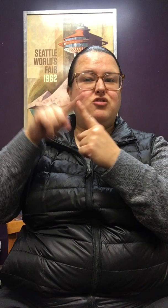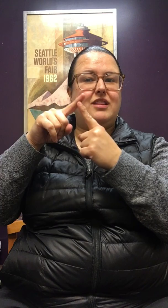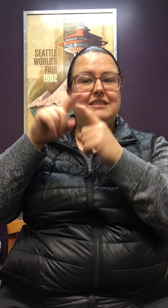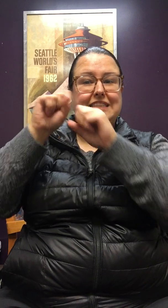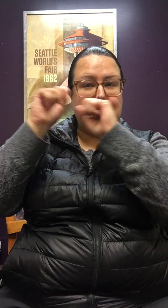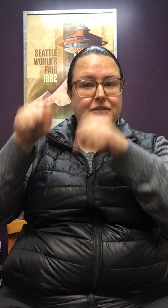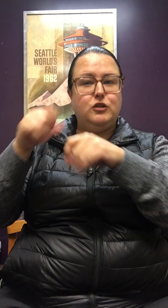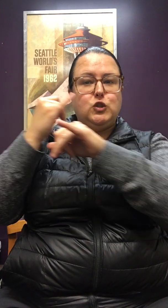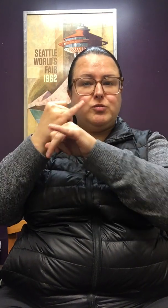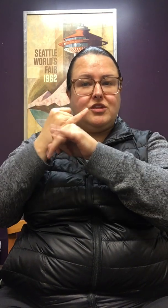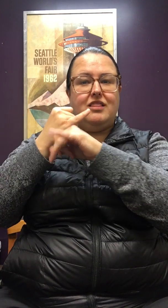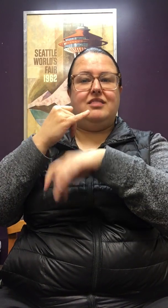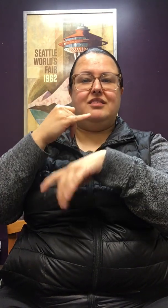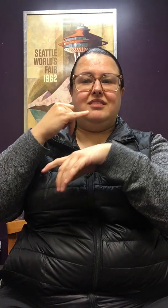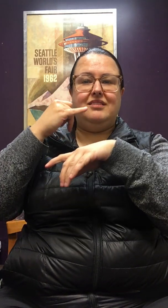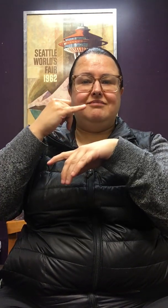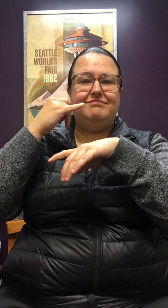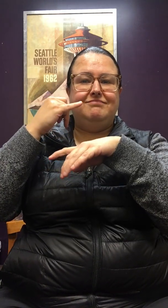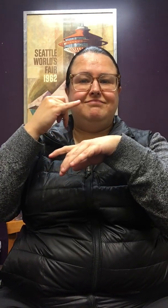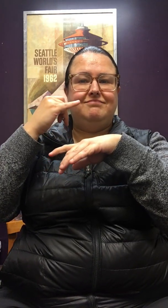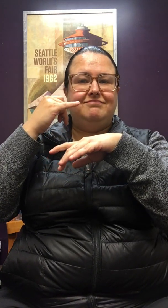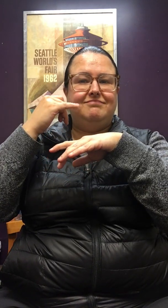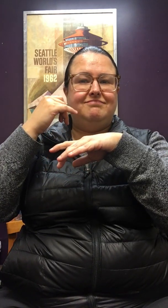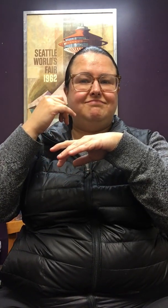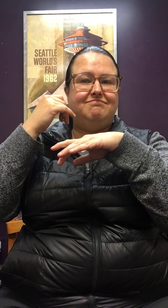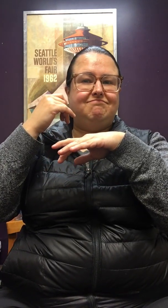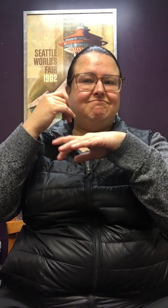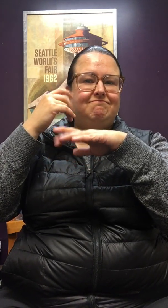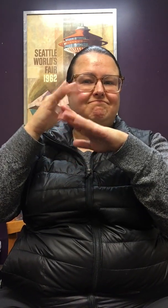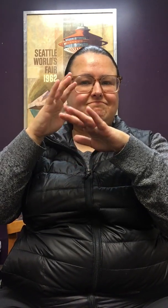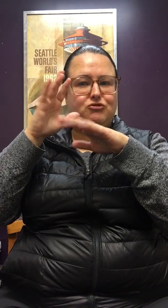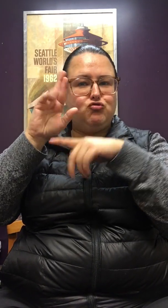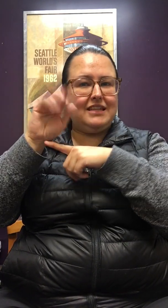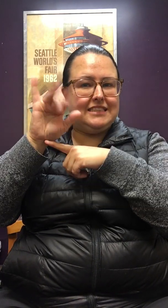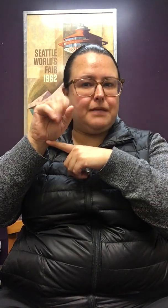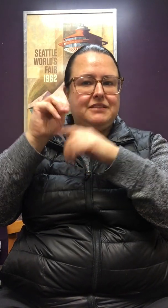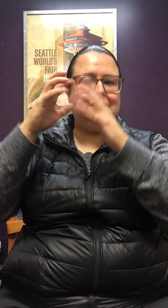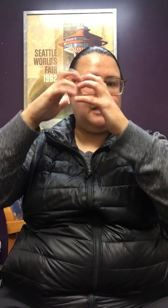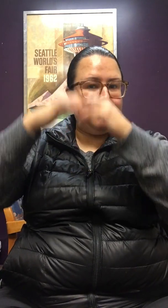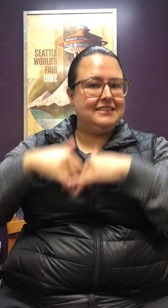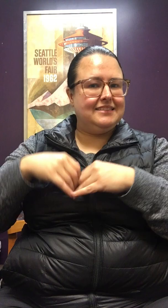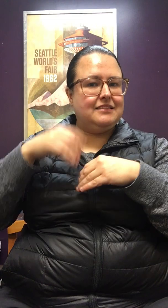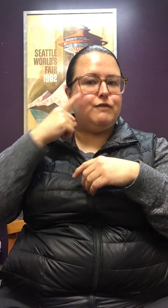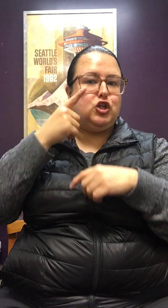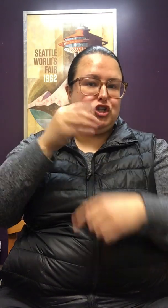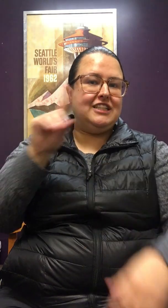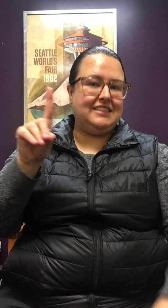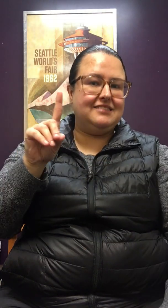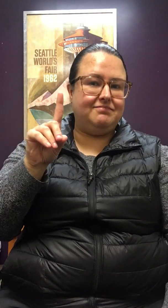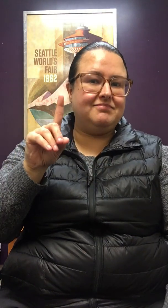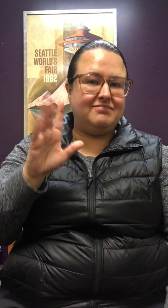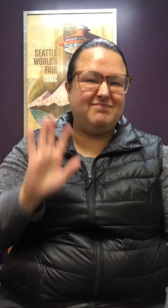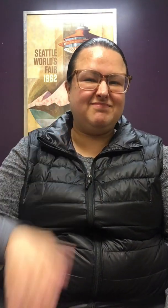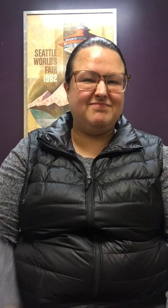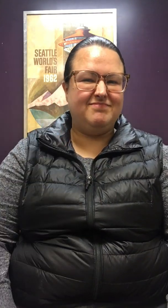until systemic and institutional racism dissipate for good.